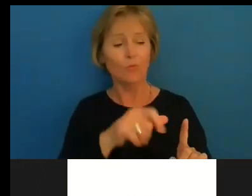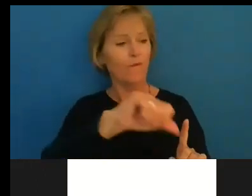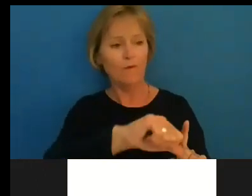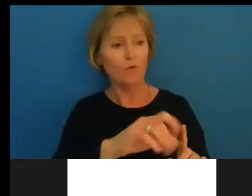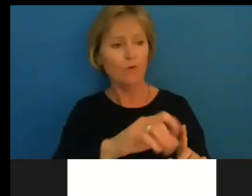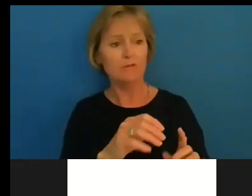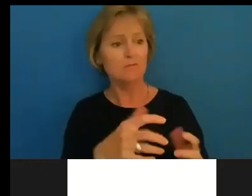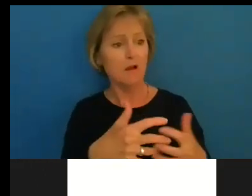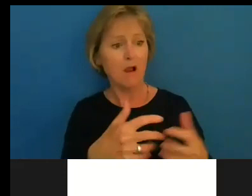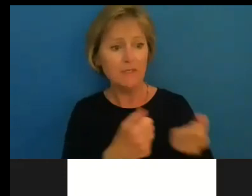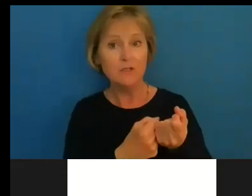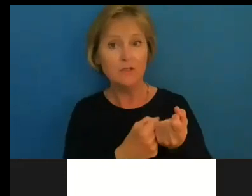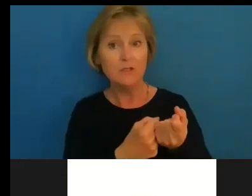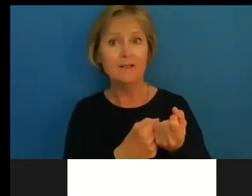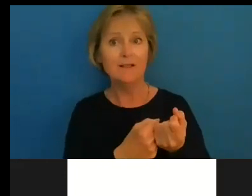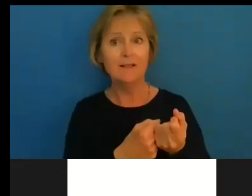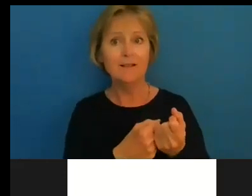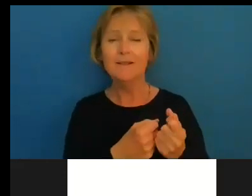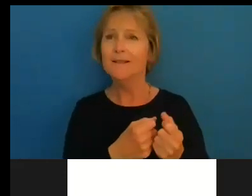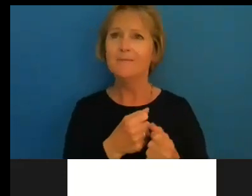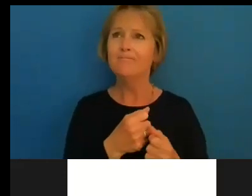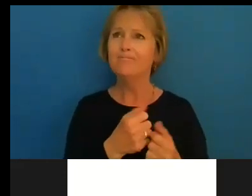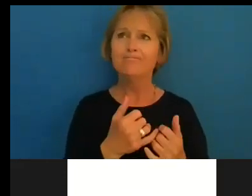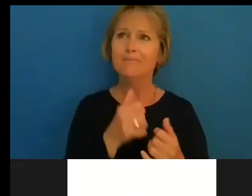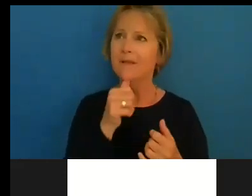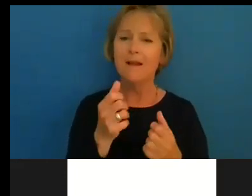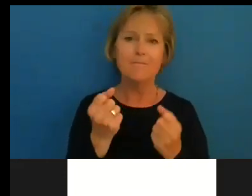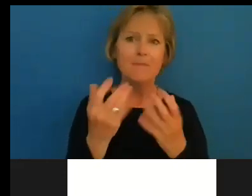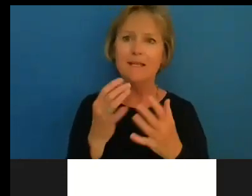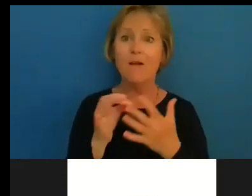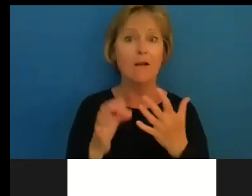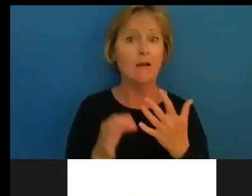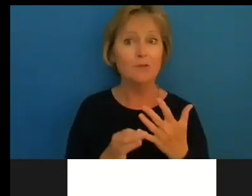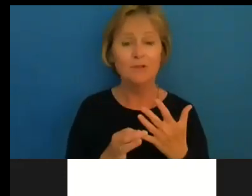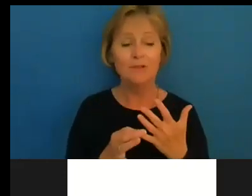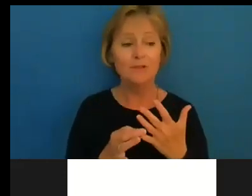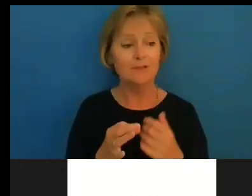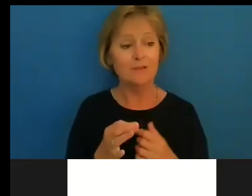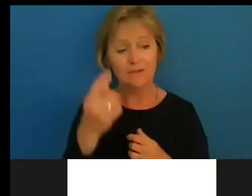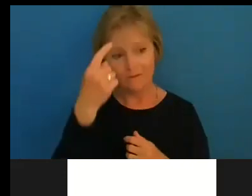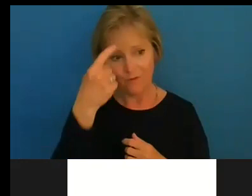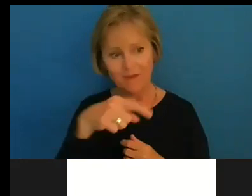There aren't very many options as far as fighting back.